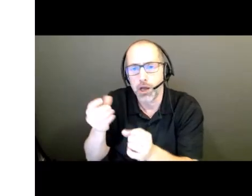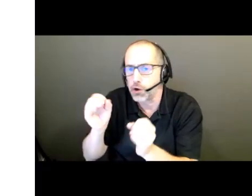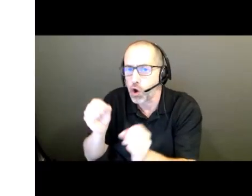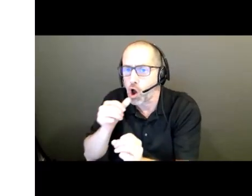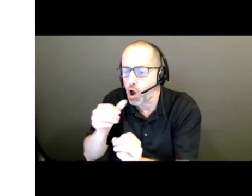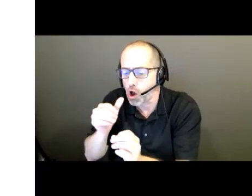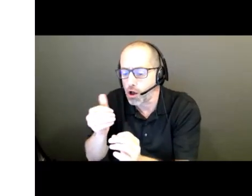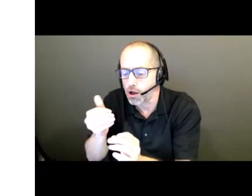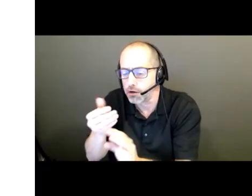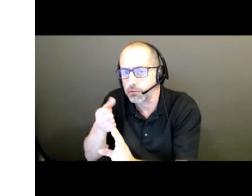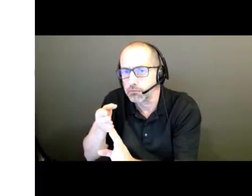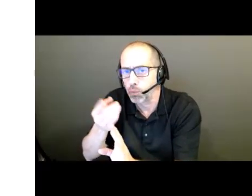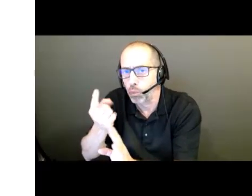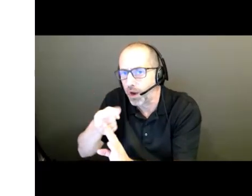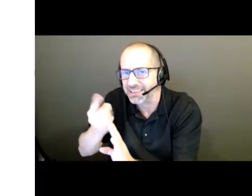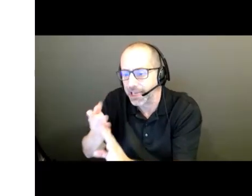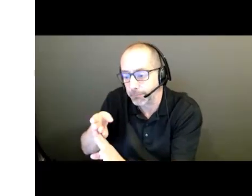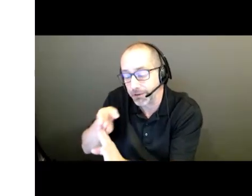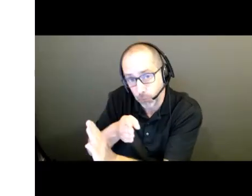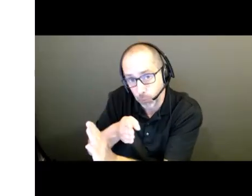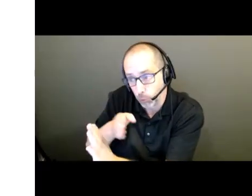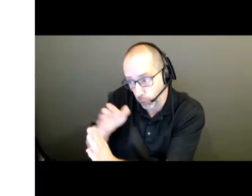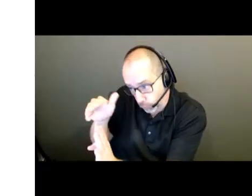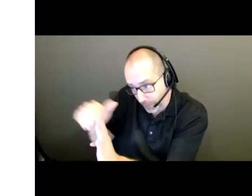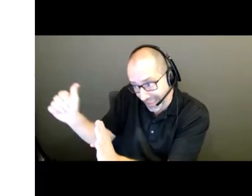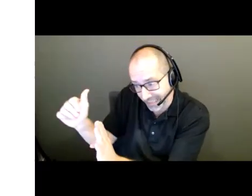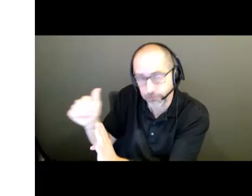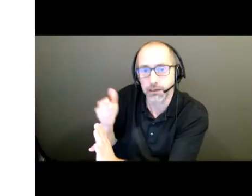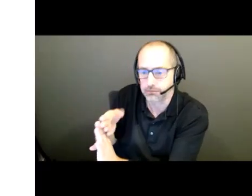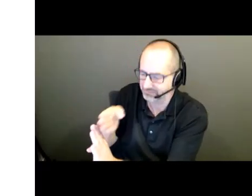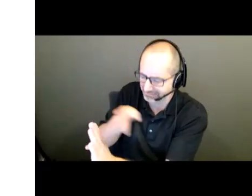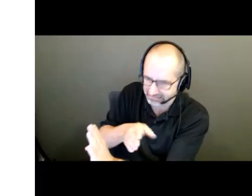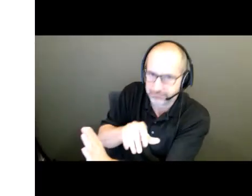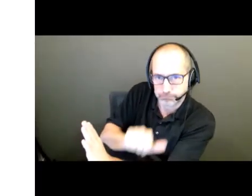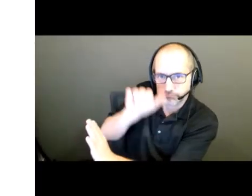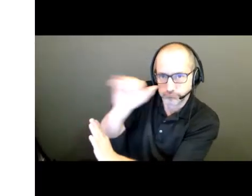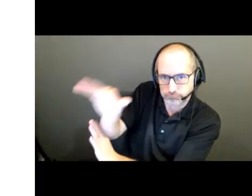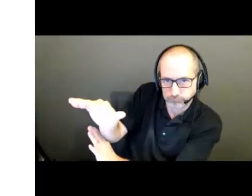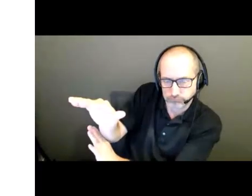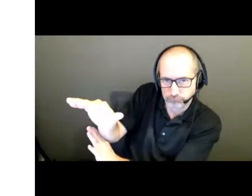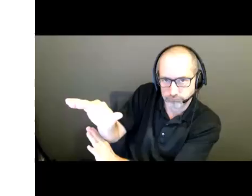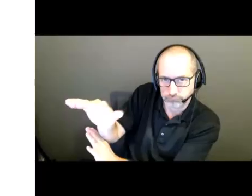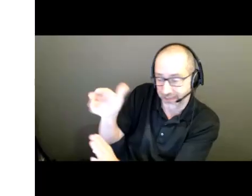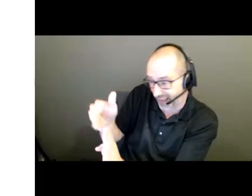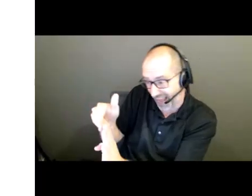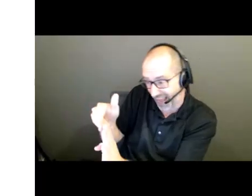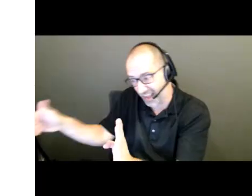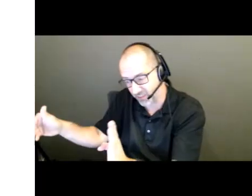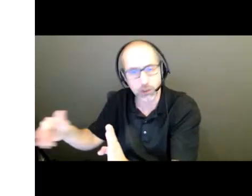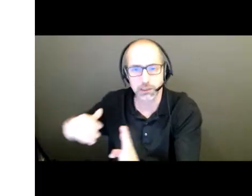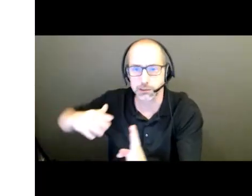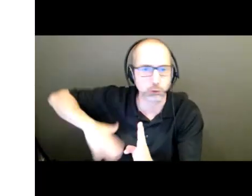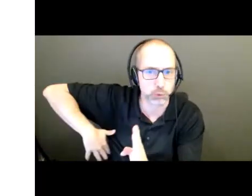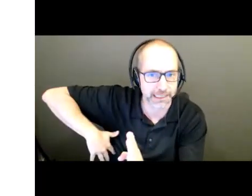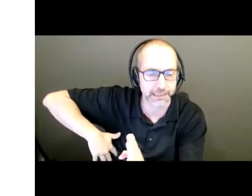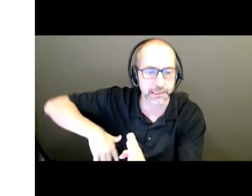You must submit your application before this date to be eligible. It's important to note that for a temporary period of time, Council is